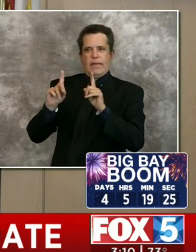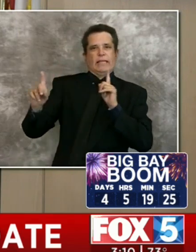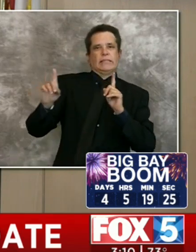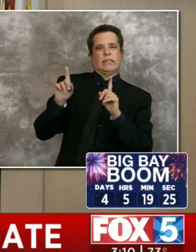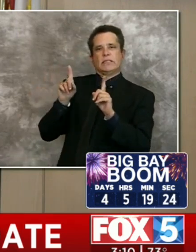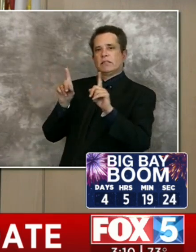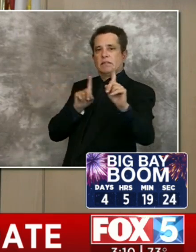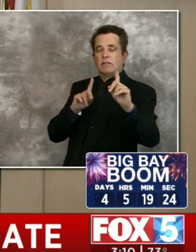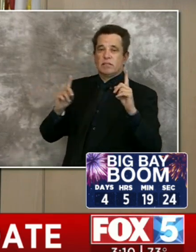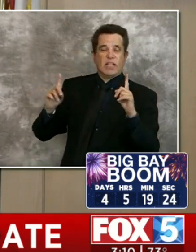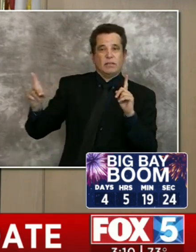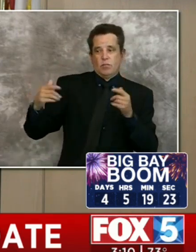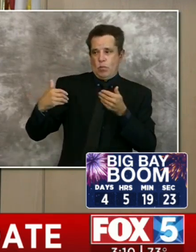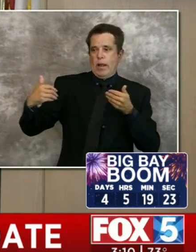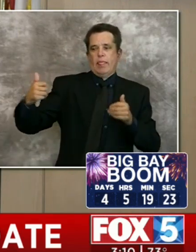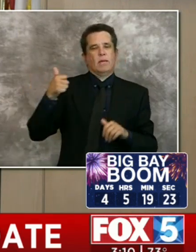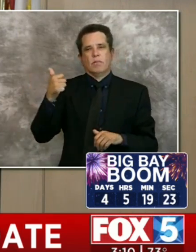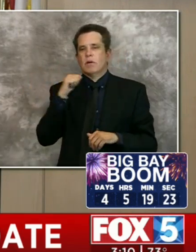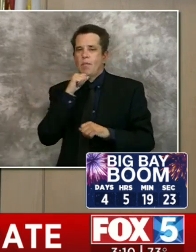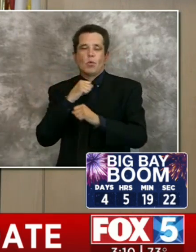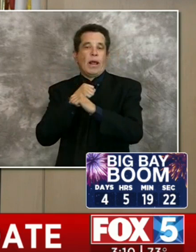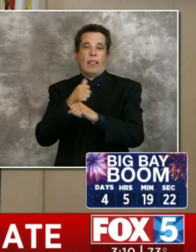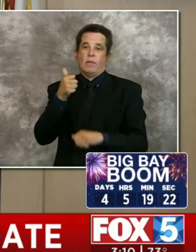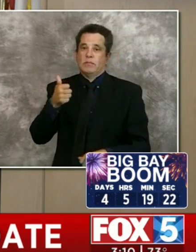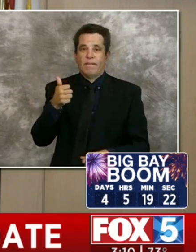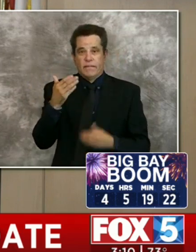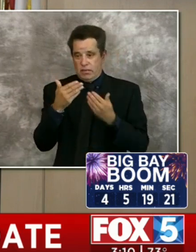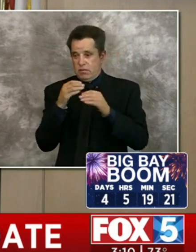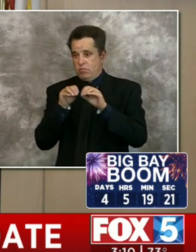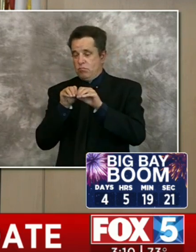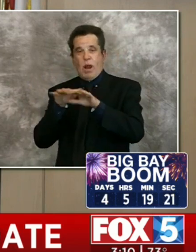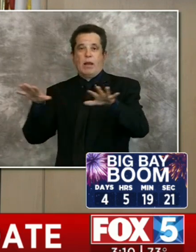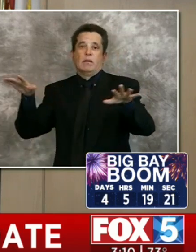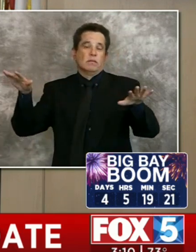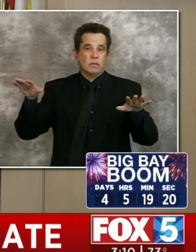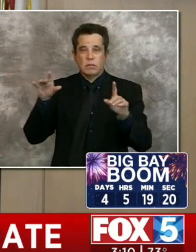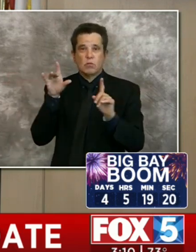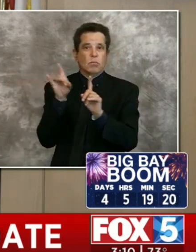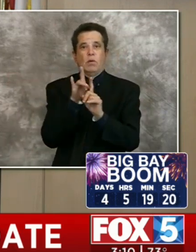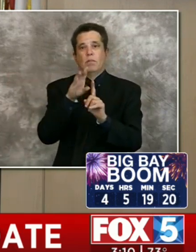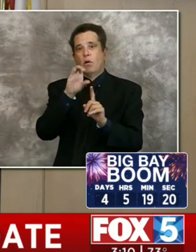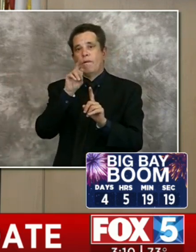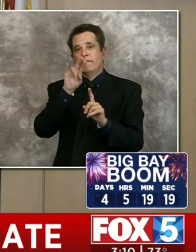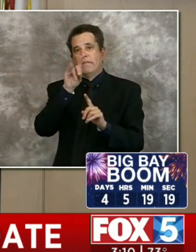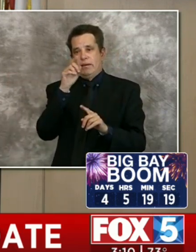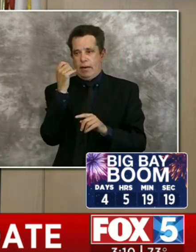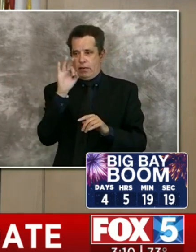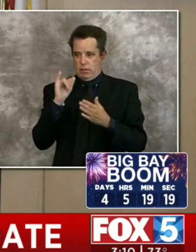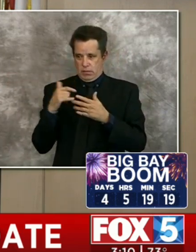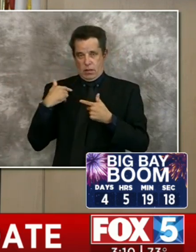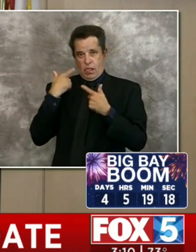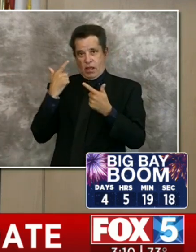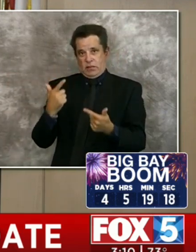PARTIES IN GENERAL, WHILE CONCURRENTLY NOT WEARING A MASK OR MAINTAINING PHYSICAL DISTANCING OR TAKING OTHER ACTIONS TO PREVENT THEMSELVES.